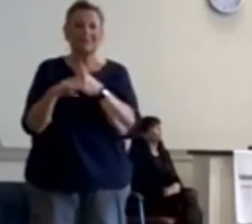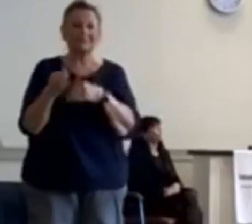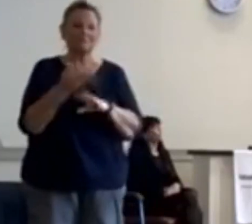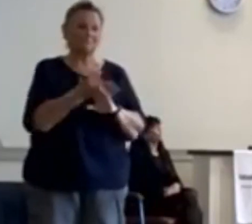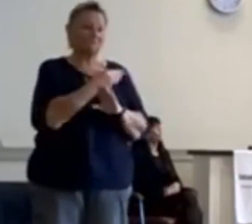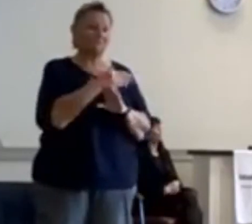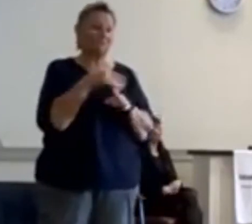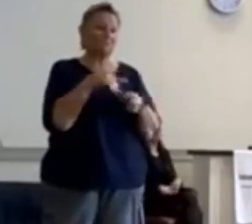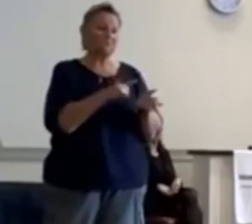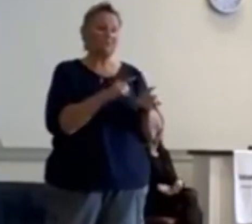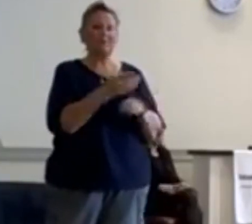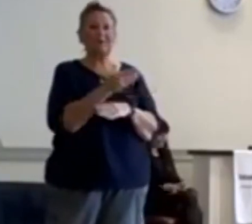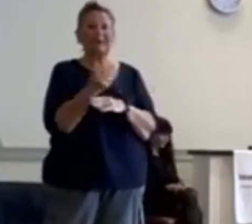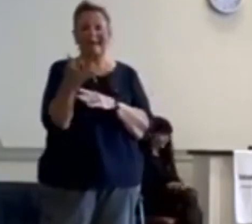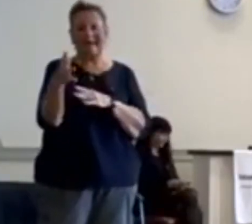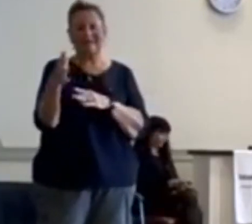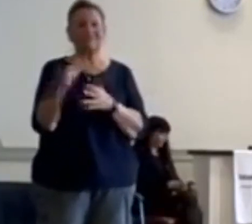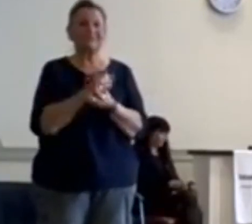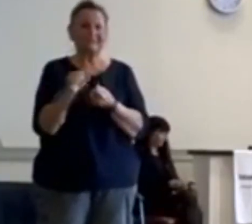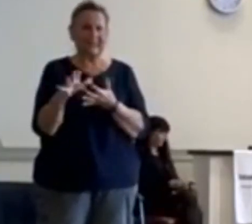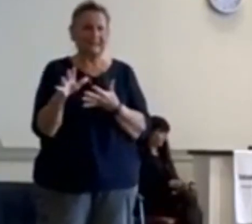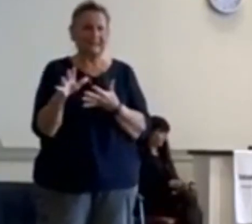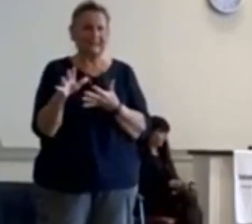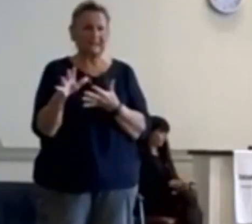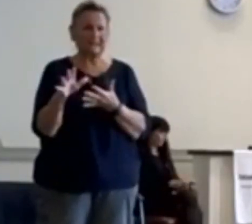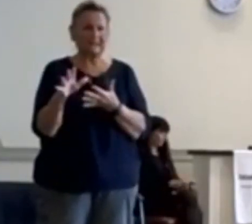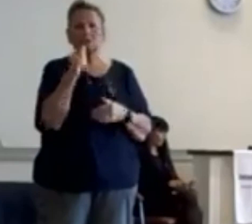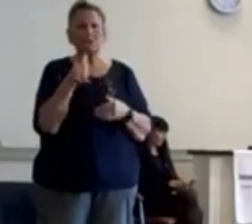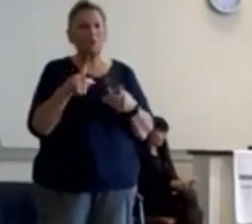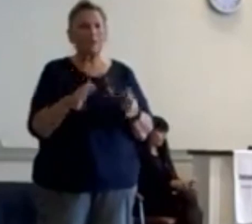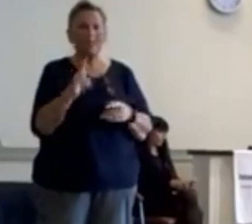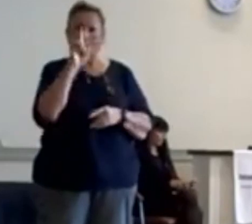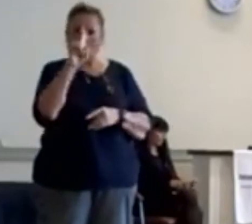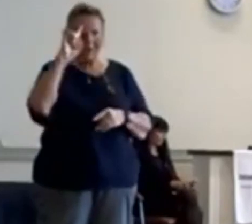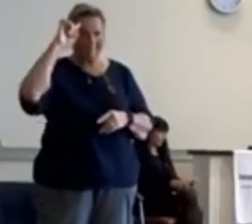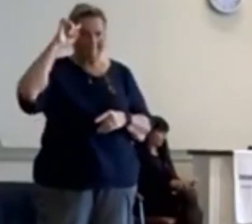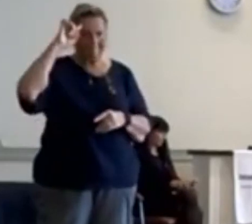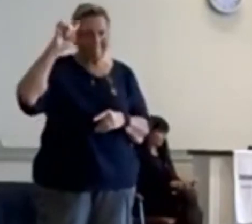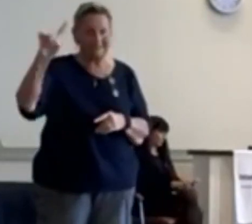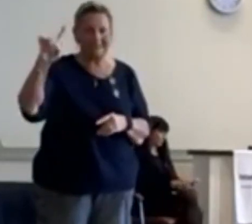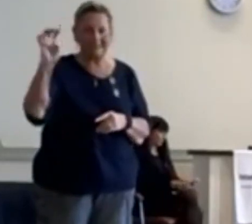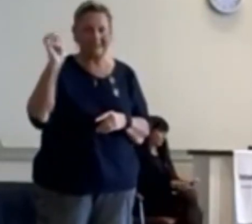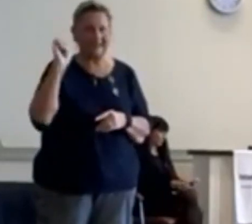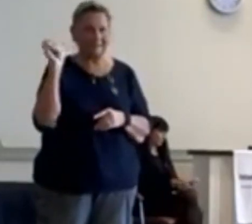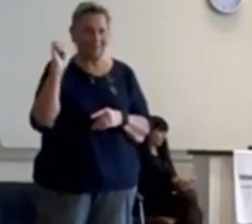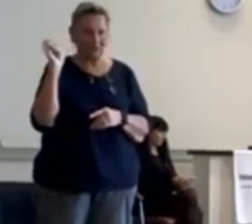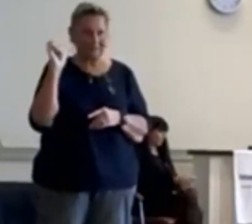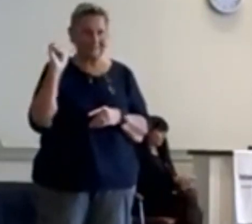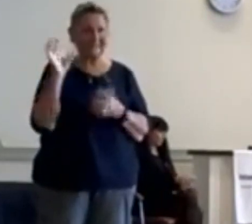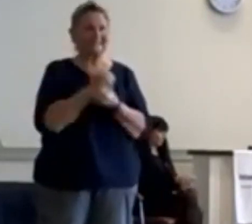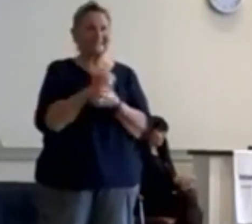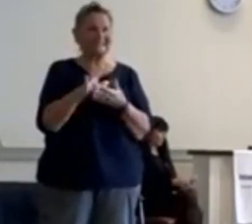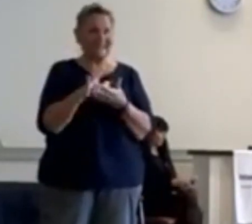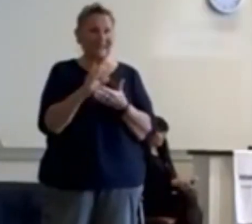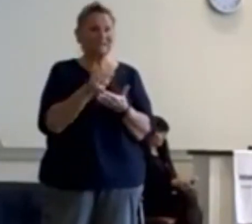disasters. Don't let one penny of emergency and disasters funds get spent